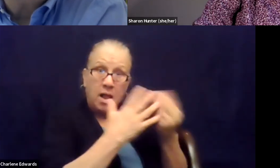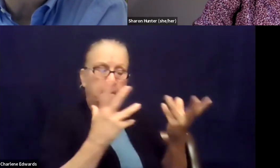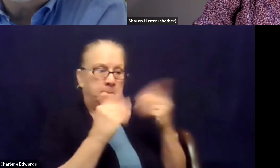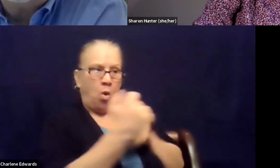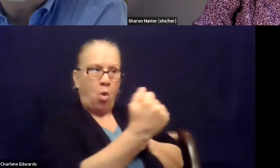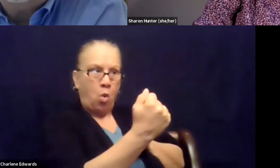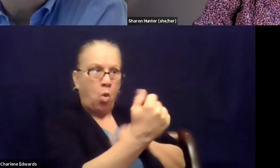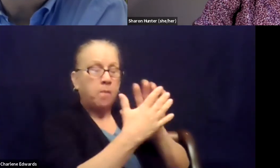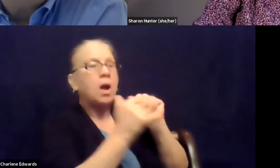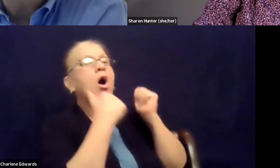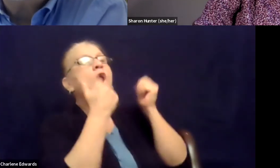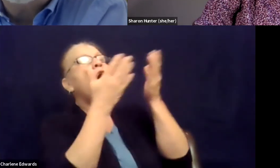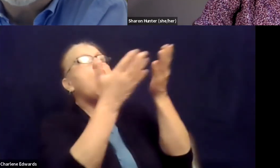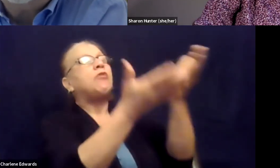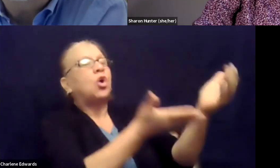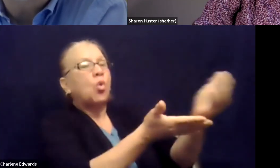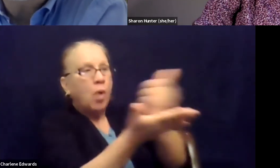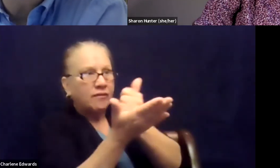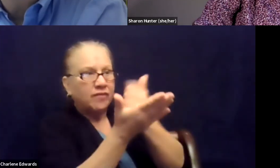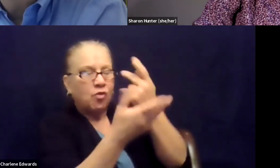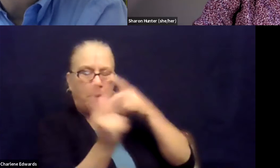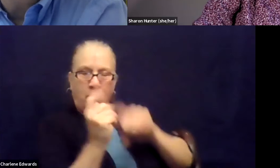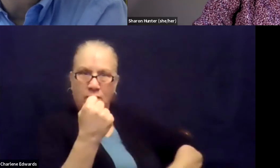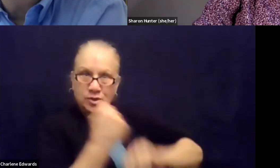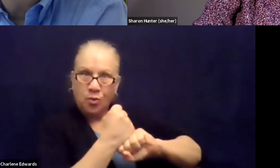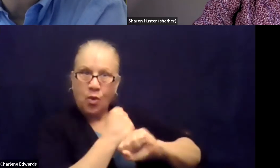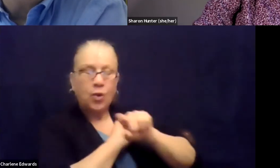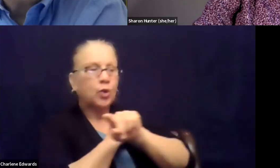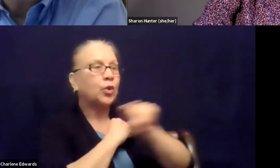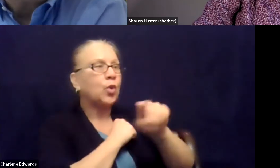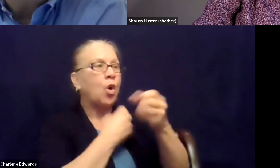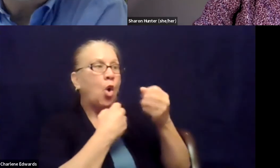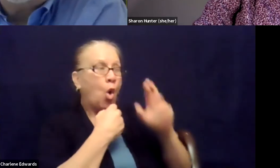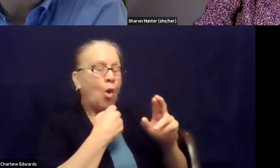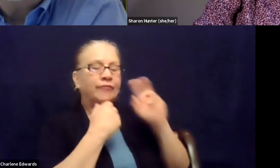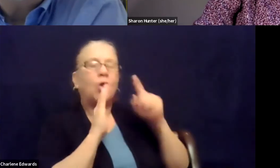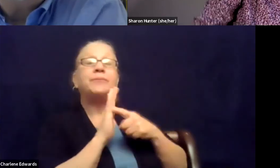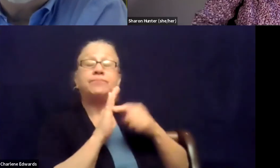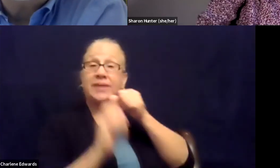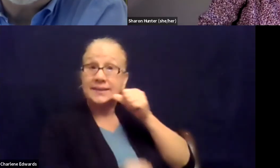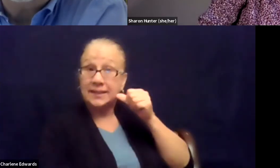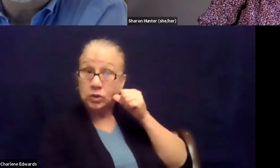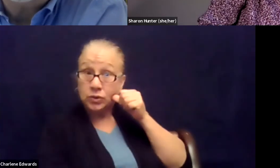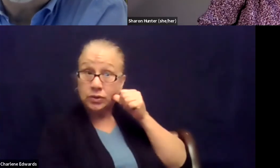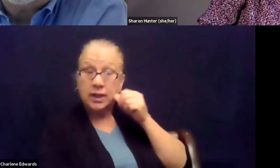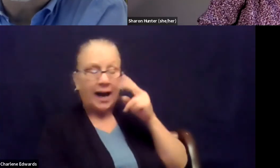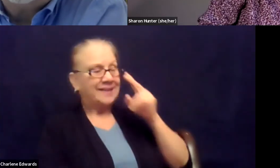revenue opportunities for people to support you, or, just yesterday, I saw the, St. Louis sent out